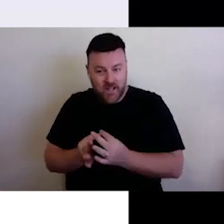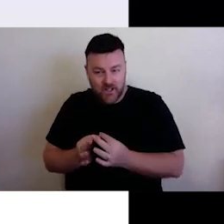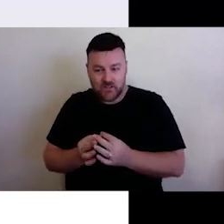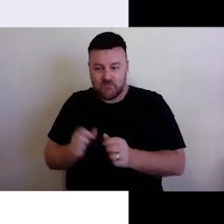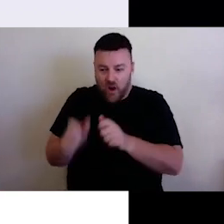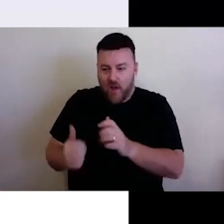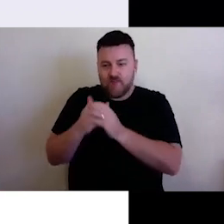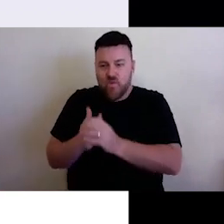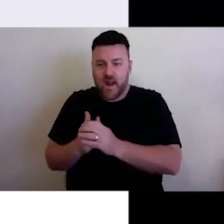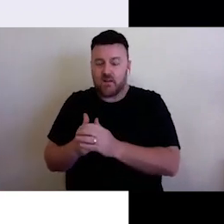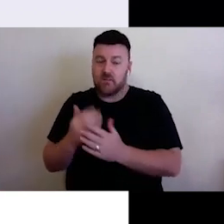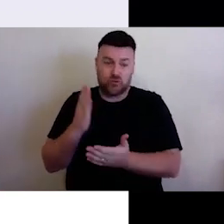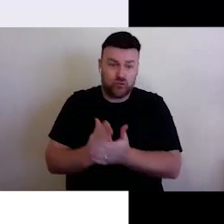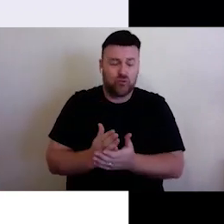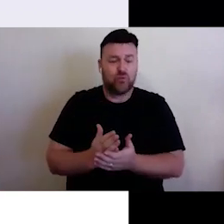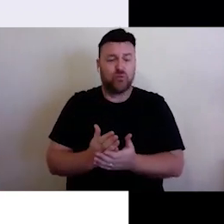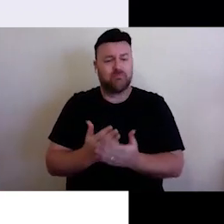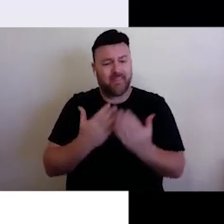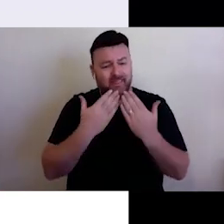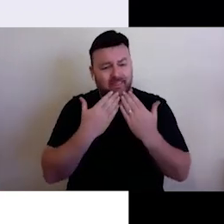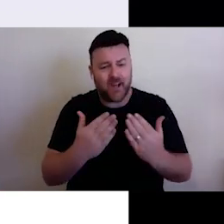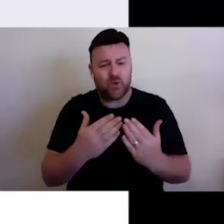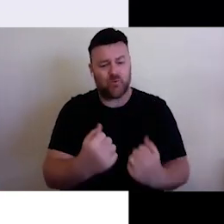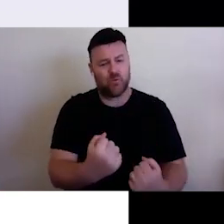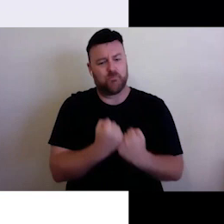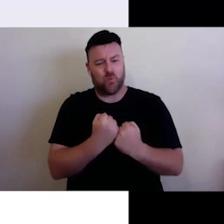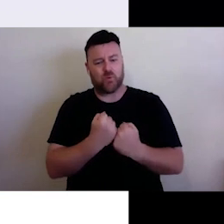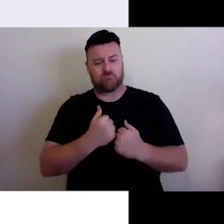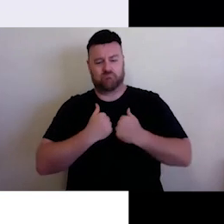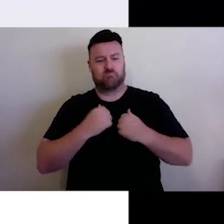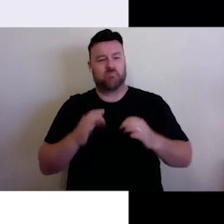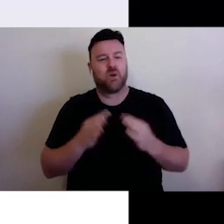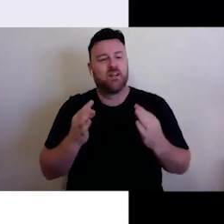all from supporting the firm over the past year. And thank you